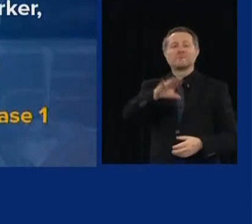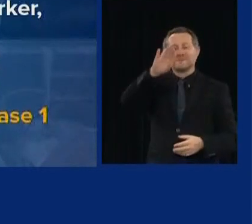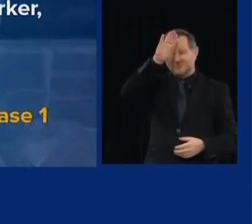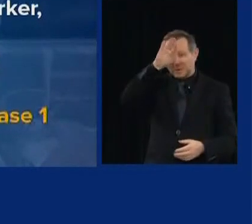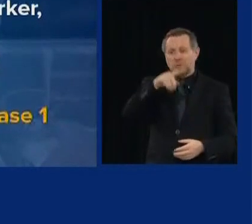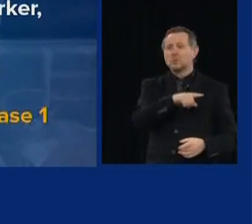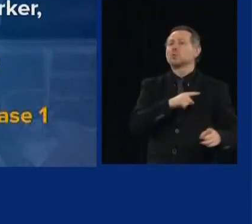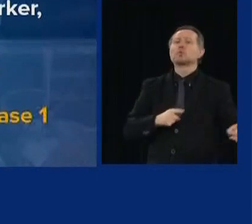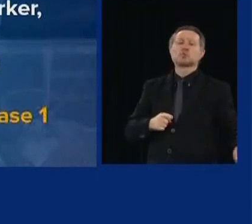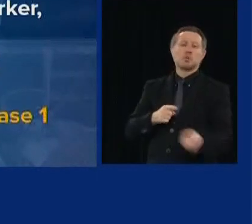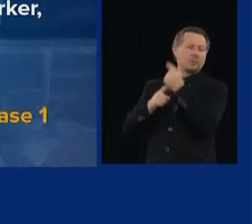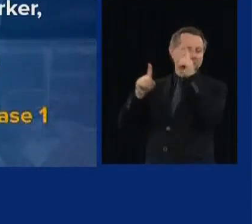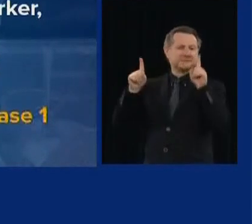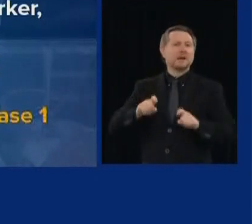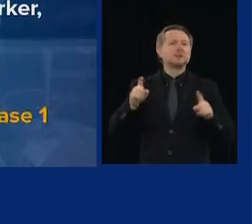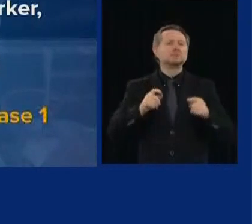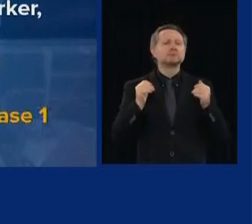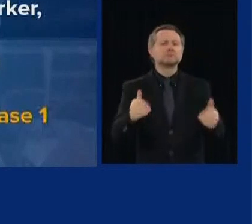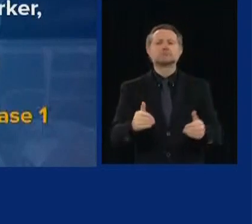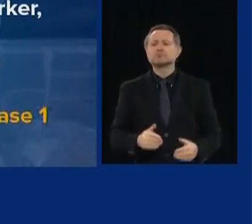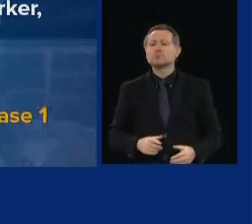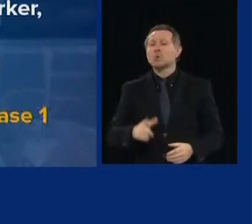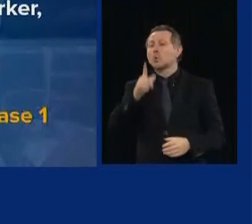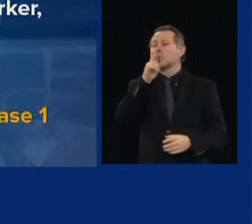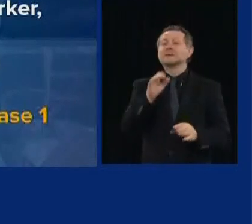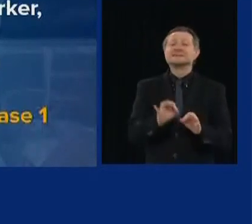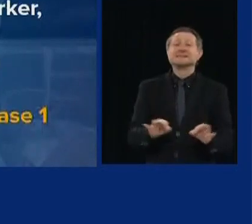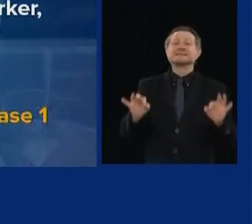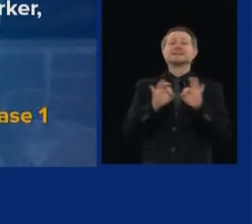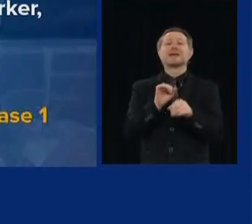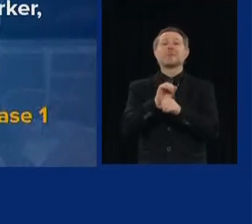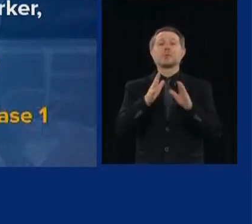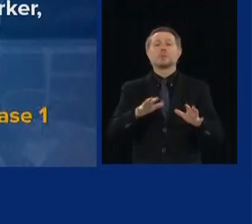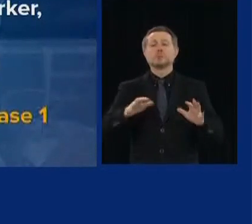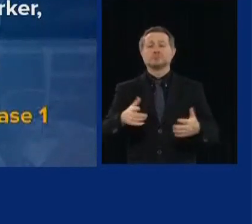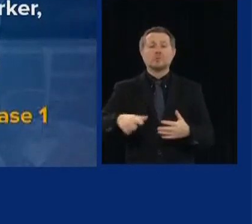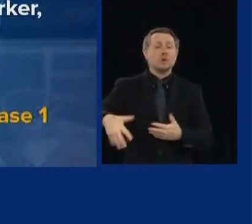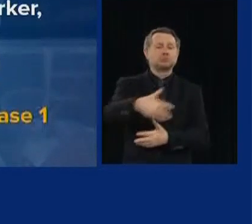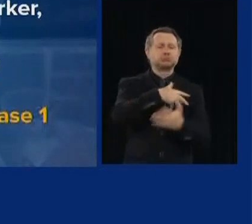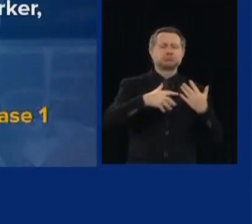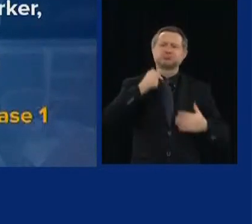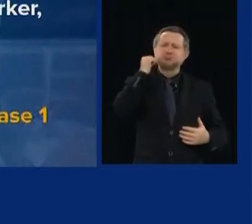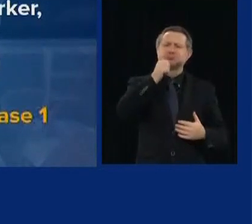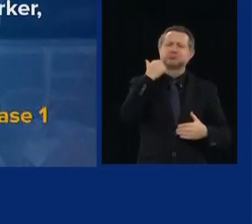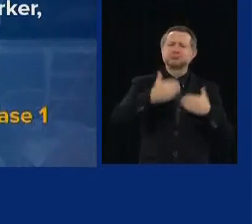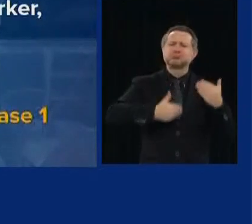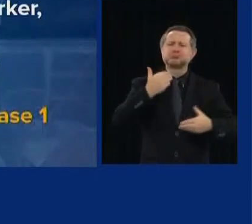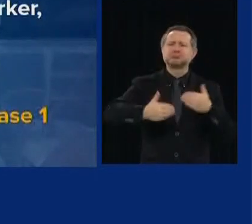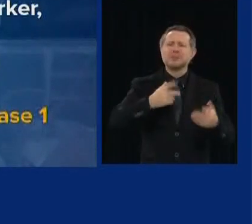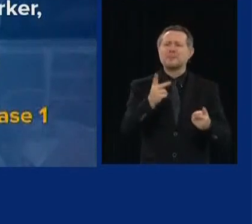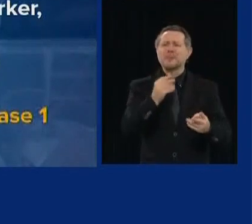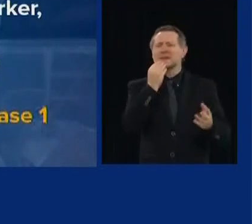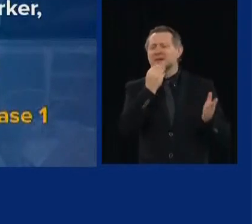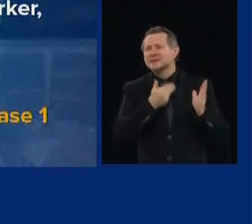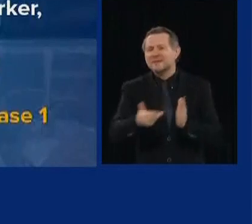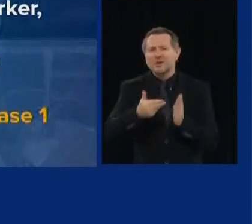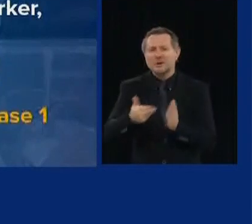ANY HEALTHCARE WORKER, ANY FIRST HOME WORKER, ANY FIRST RESPONDER